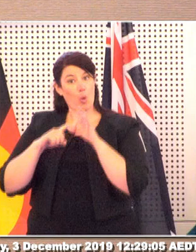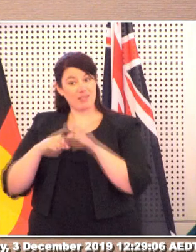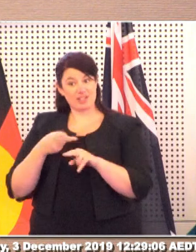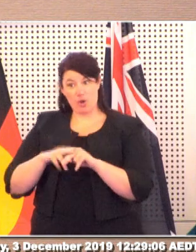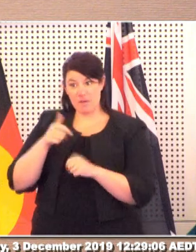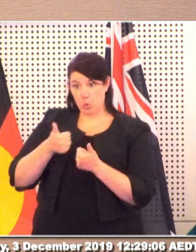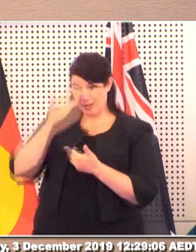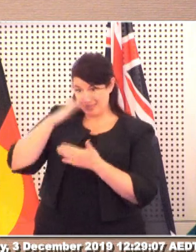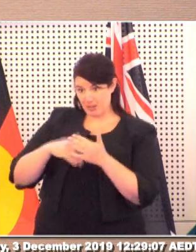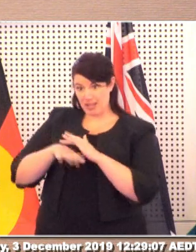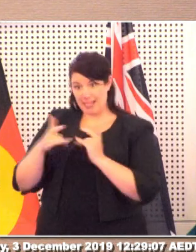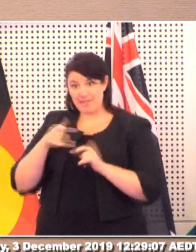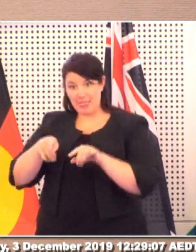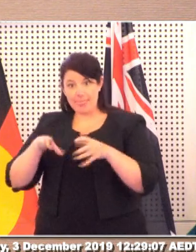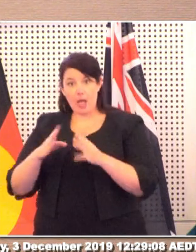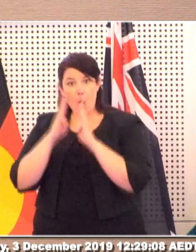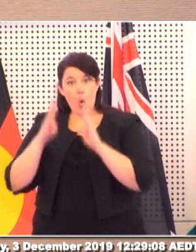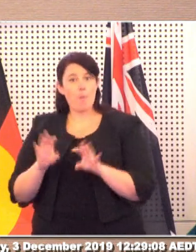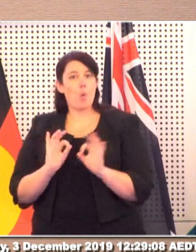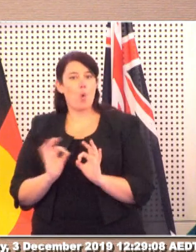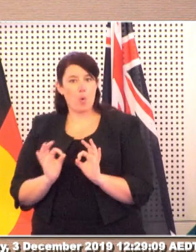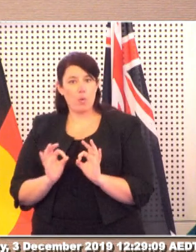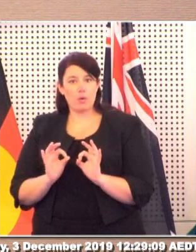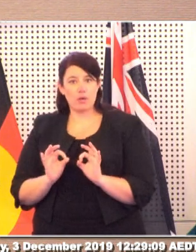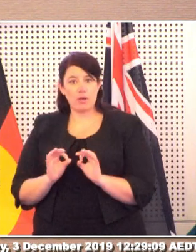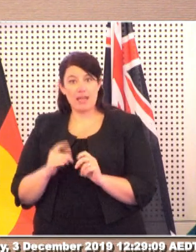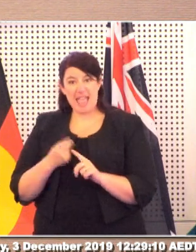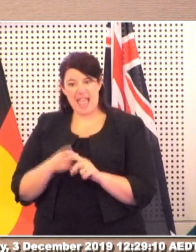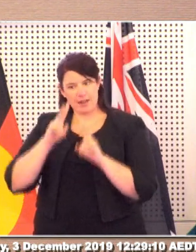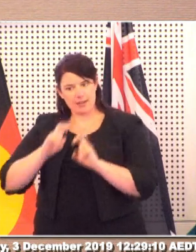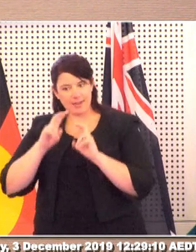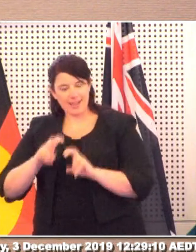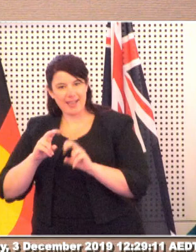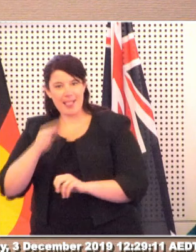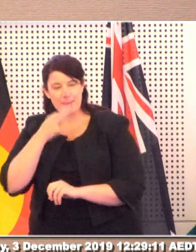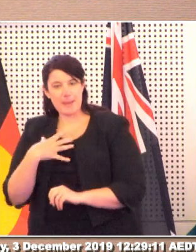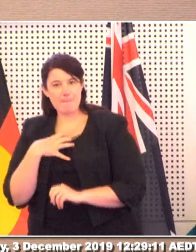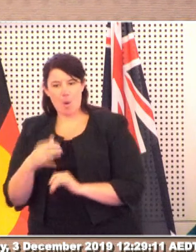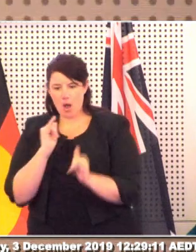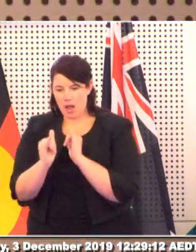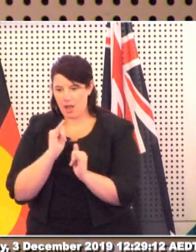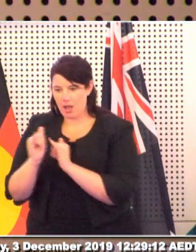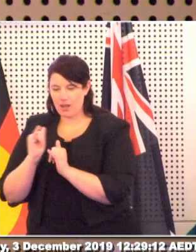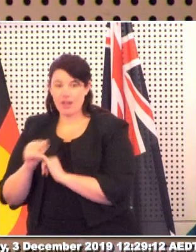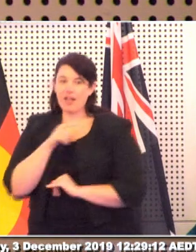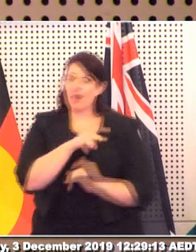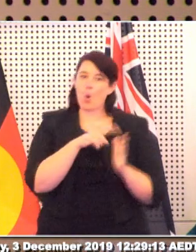opportunity to turn up things that you might not expect. So it’s different from tick-a-box. Yes.